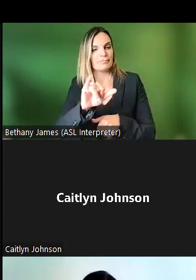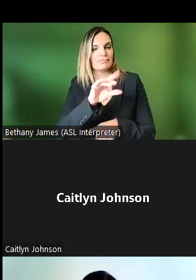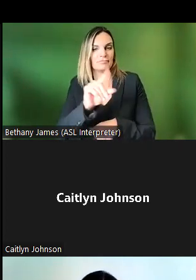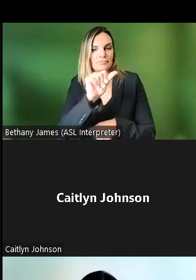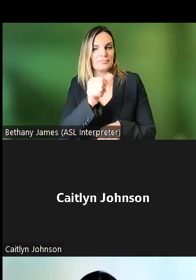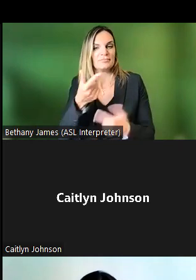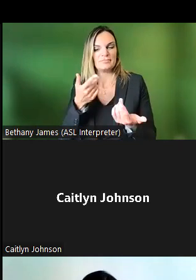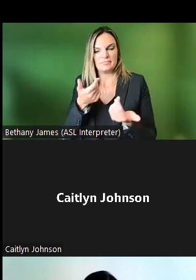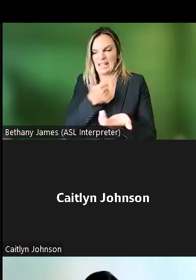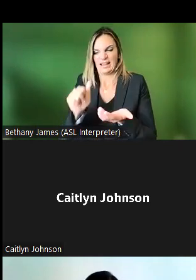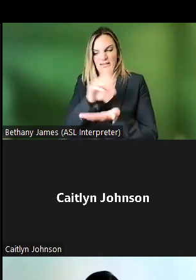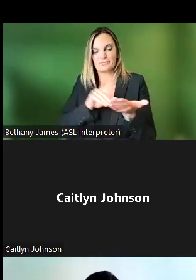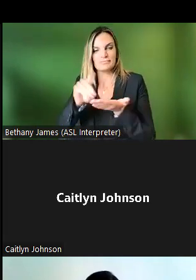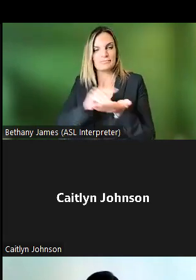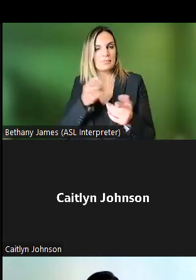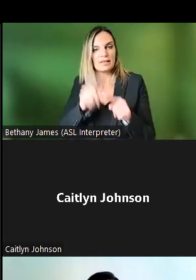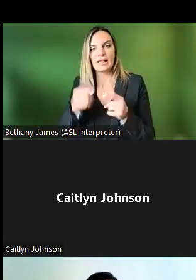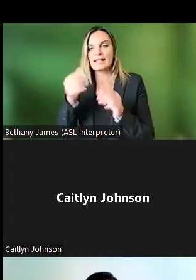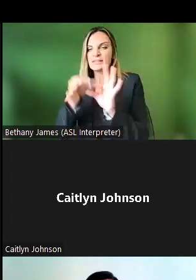which could be in the form of comments or conduct as well.